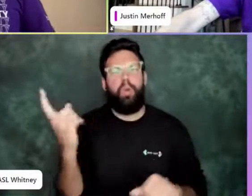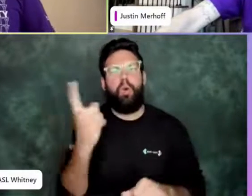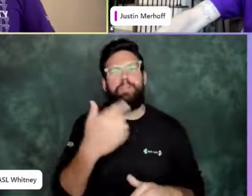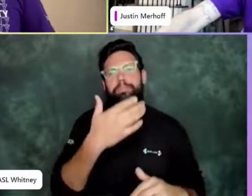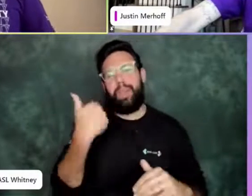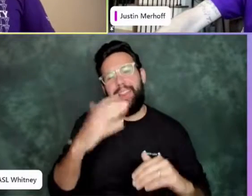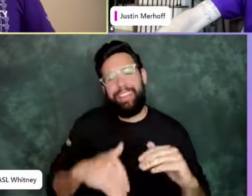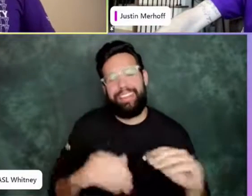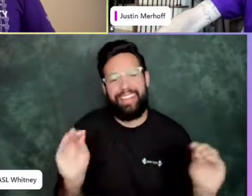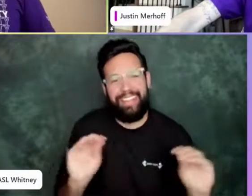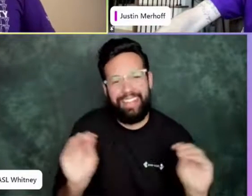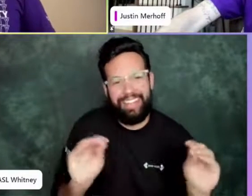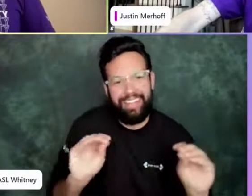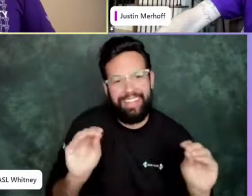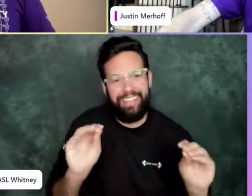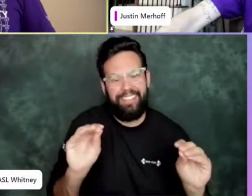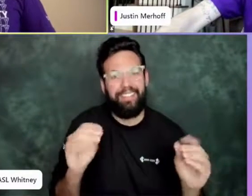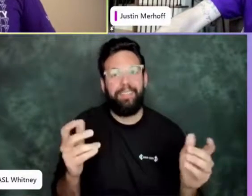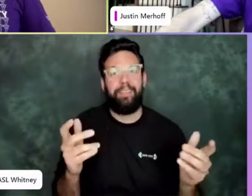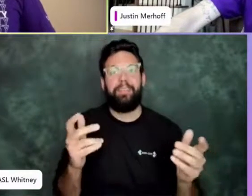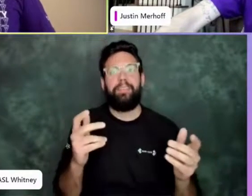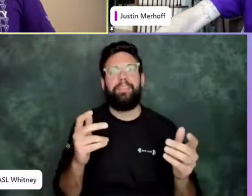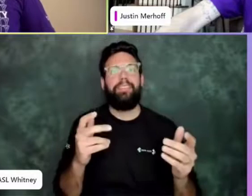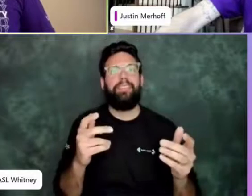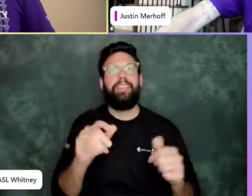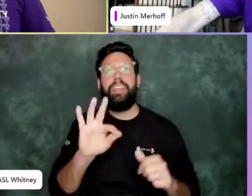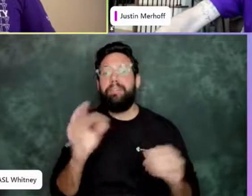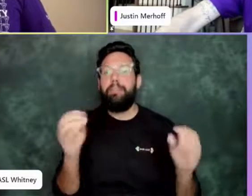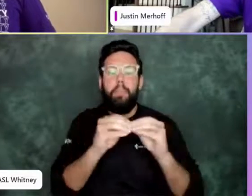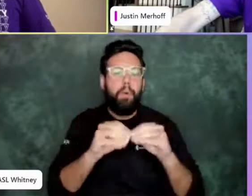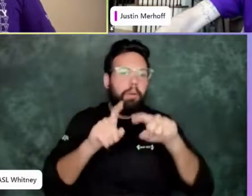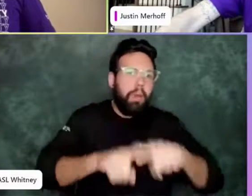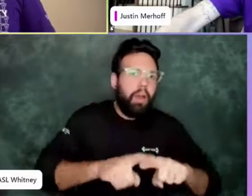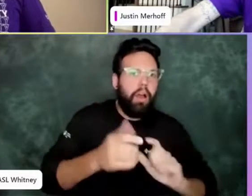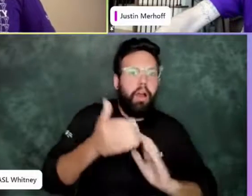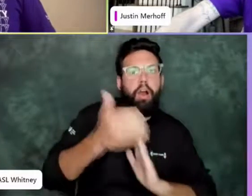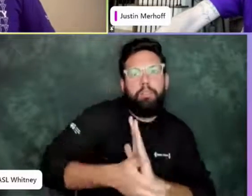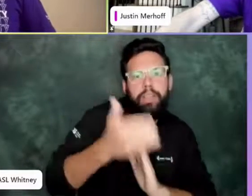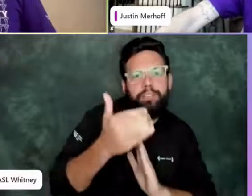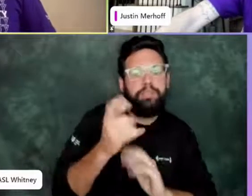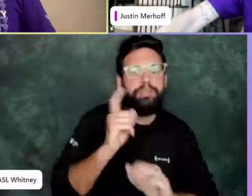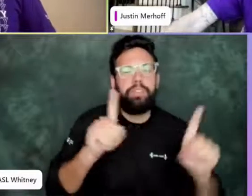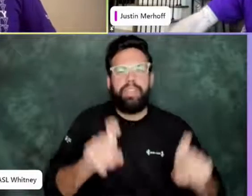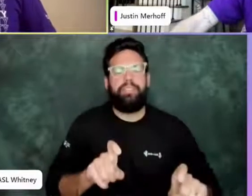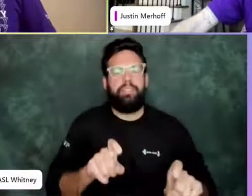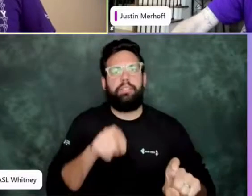The more automated accessibility testing you're doing, the better. The more data you're getting back,